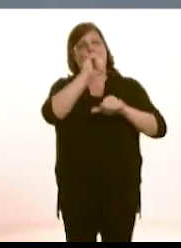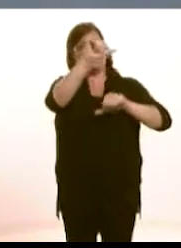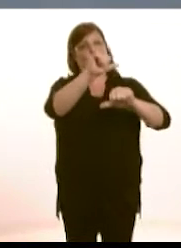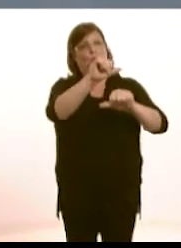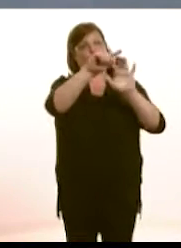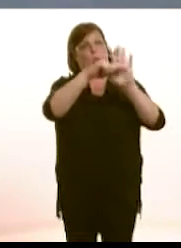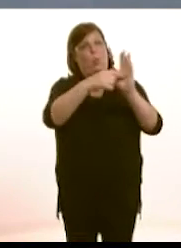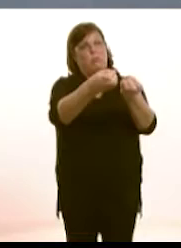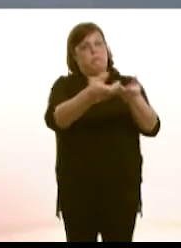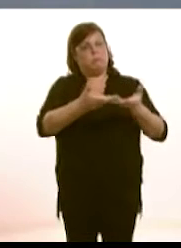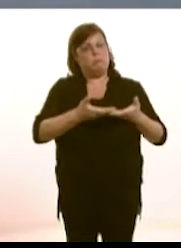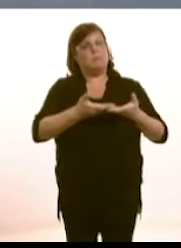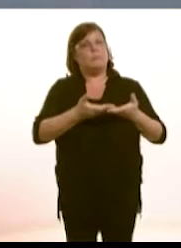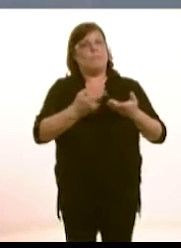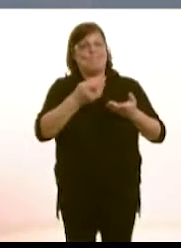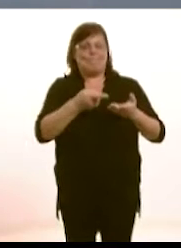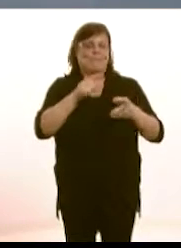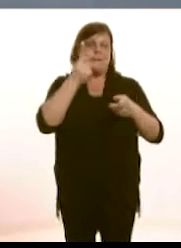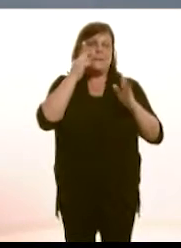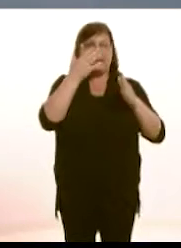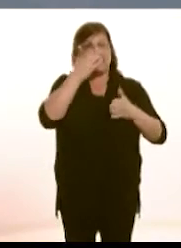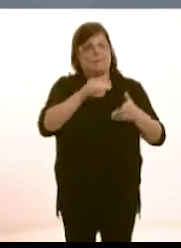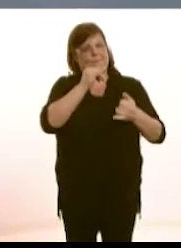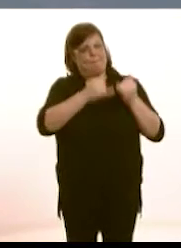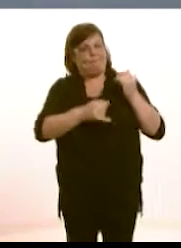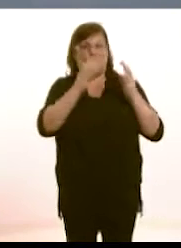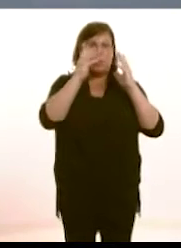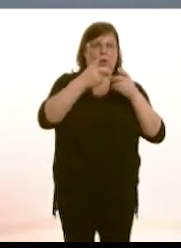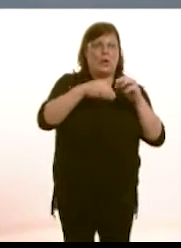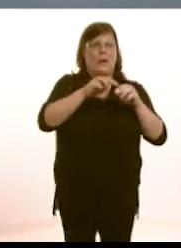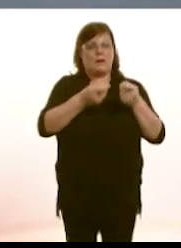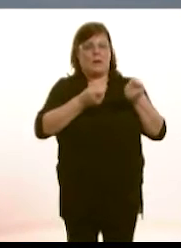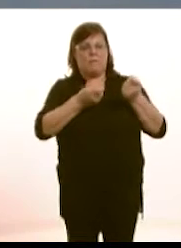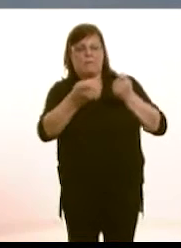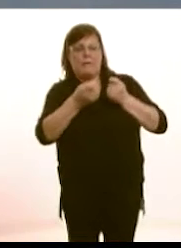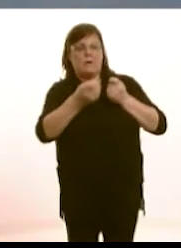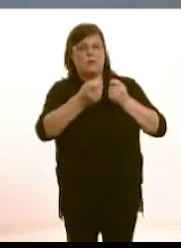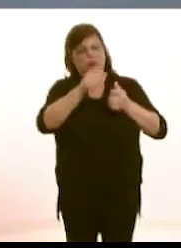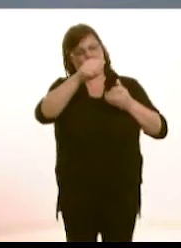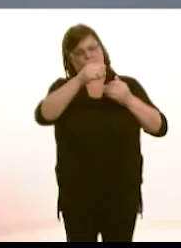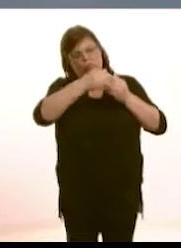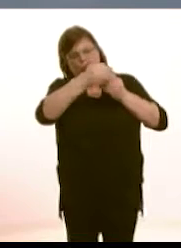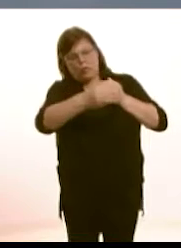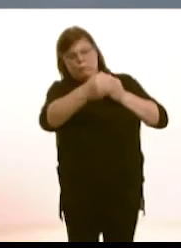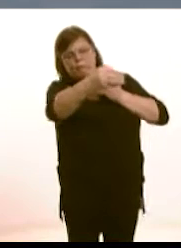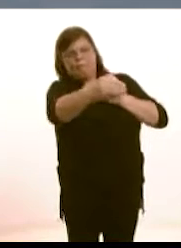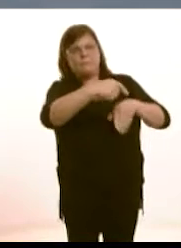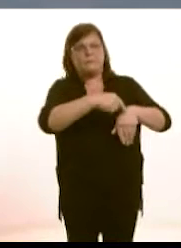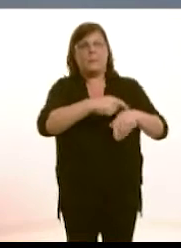From that, it seems that their major concern at the moment is the issue of governance in the short to medium term, and theyíve been working with Welsh Government, suggesting